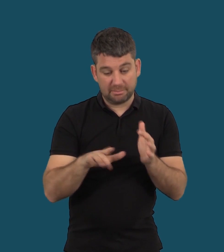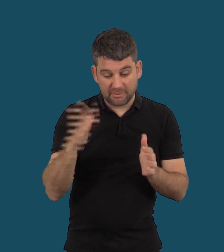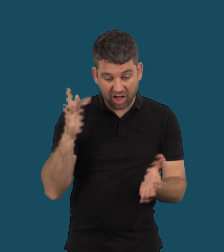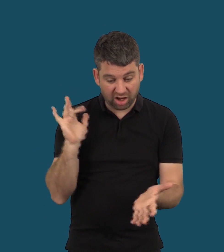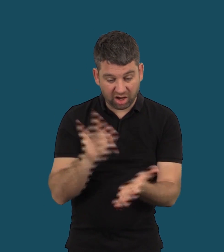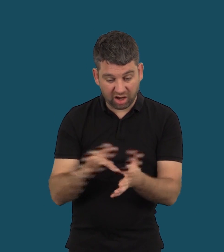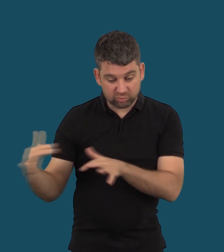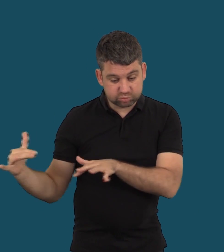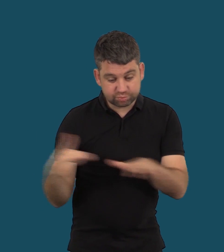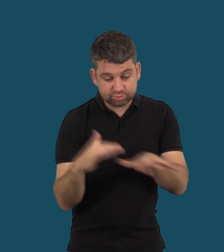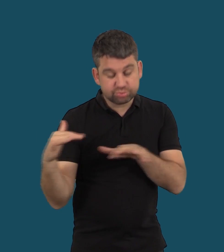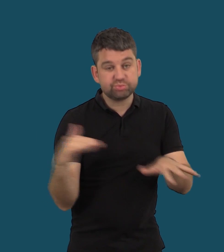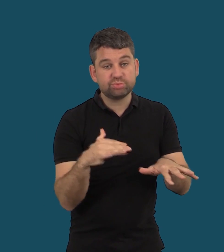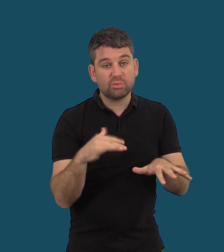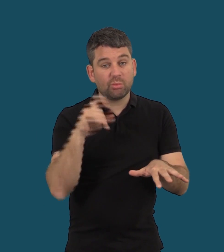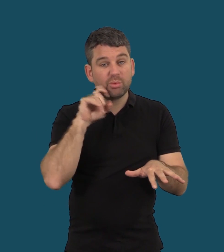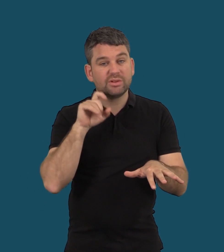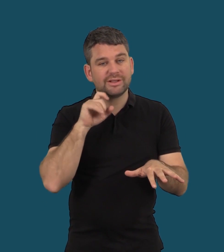came in contact with flood water.